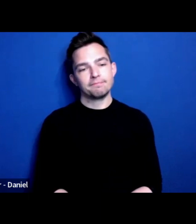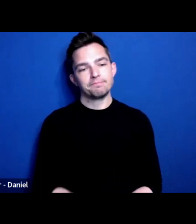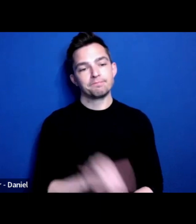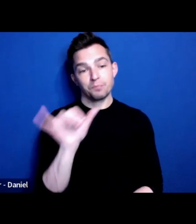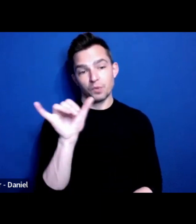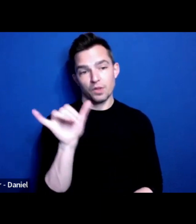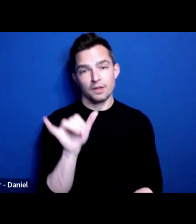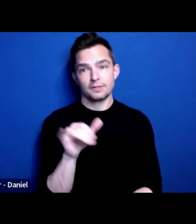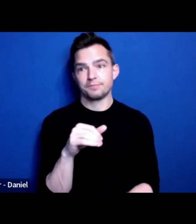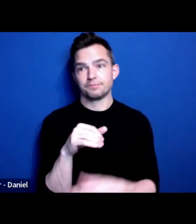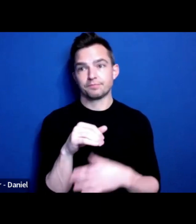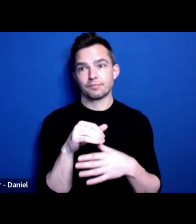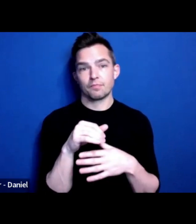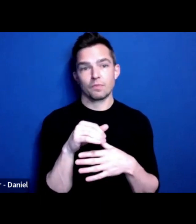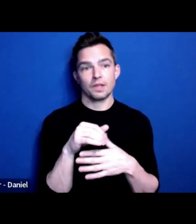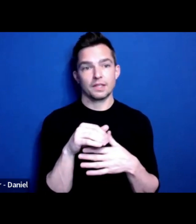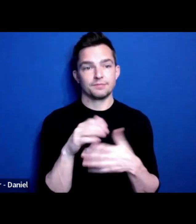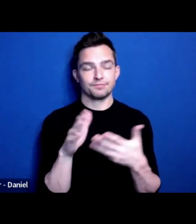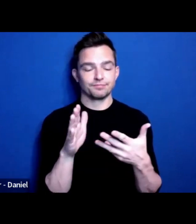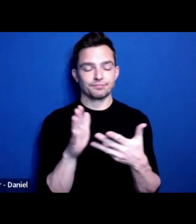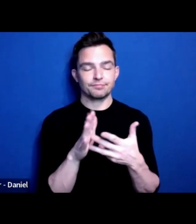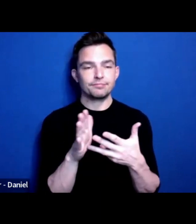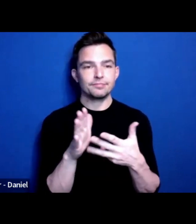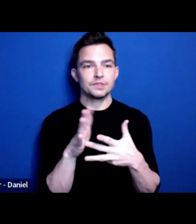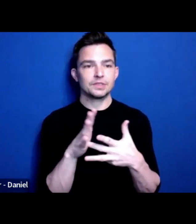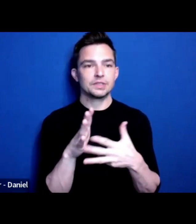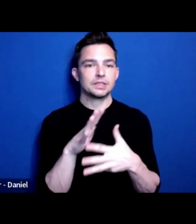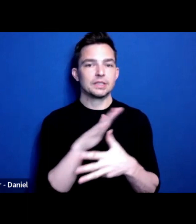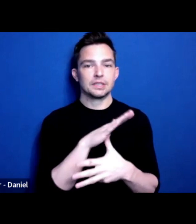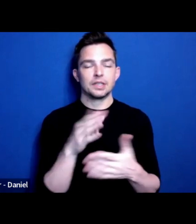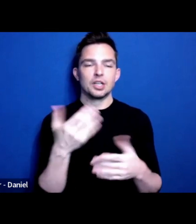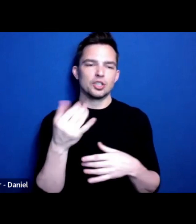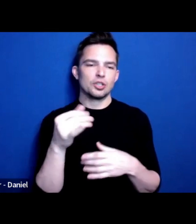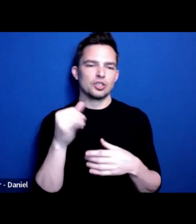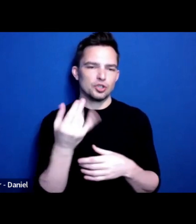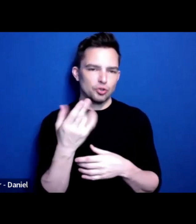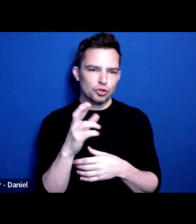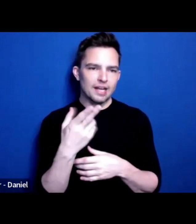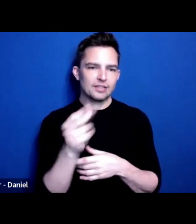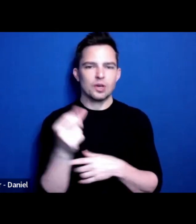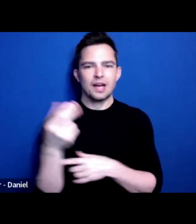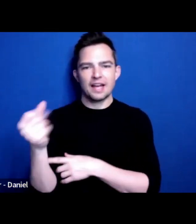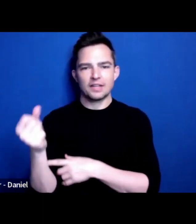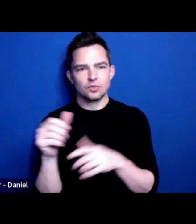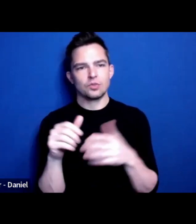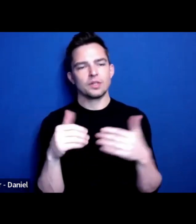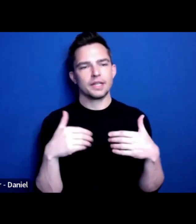primary and high school junior high school staff, veterans and military members of law